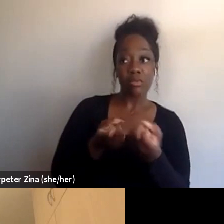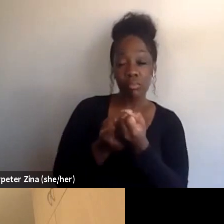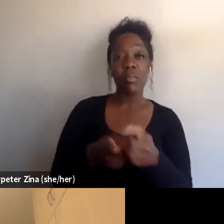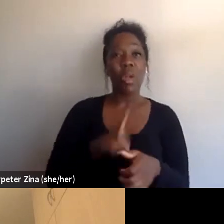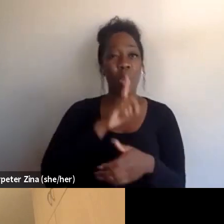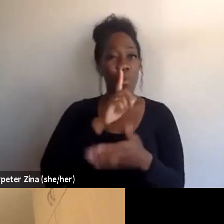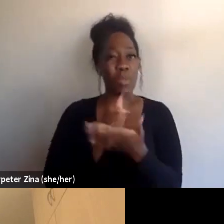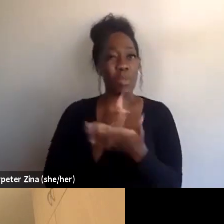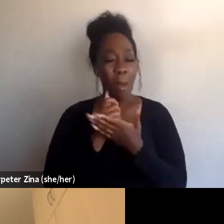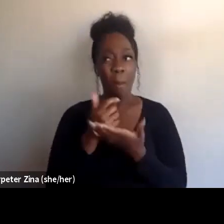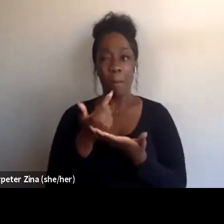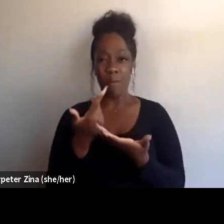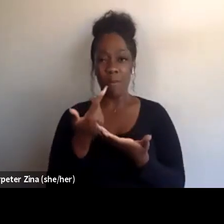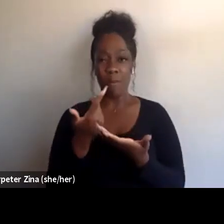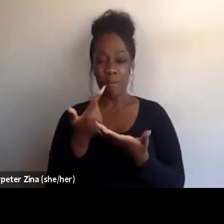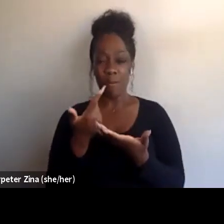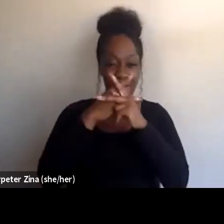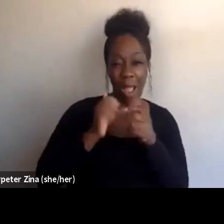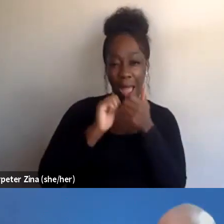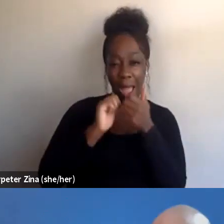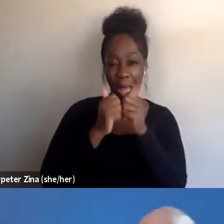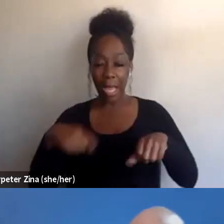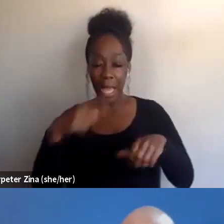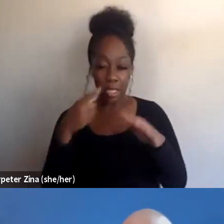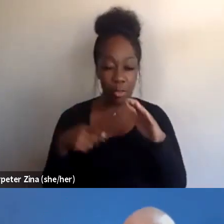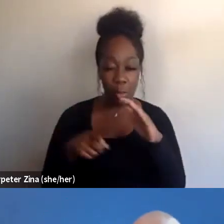as far as I could in a musical theater.